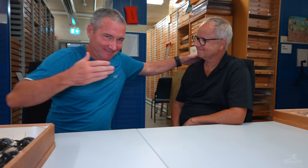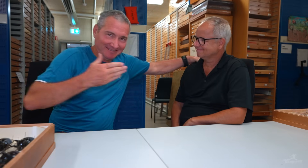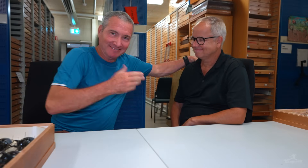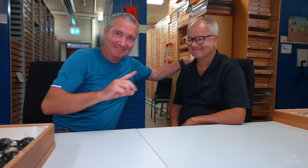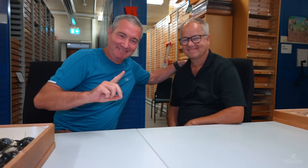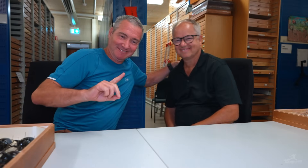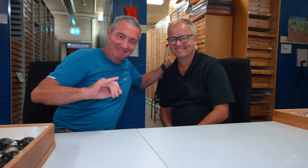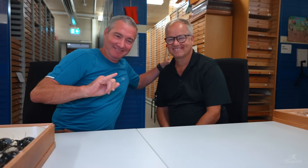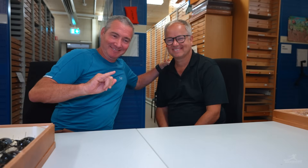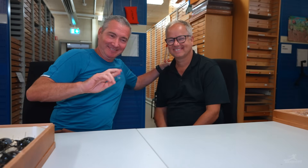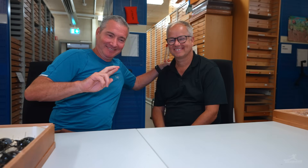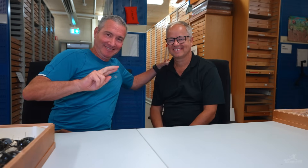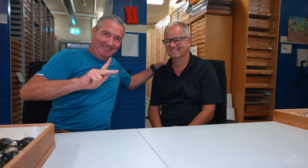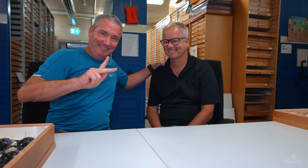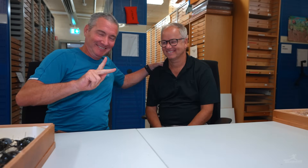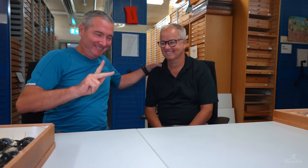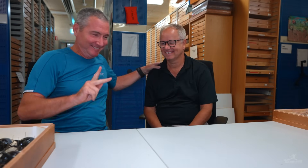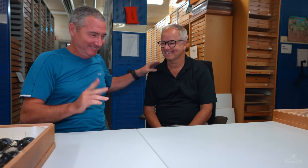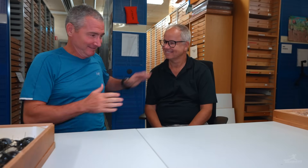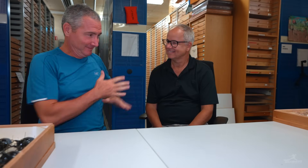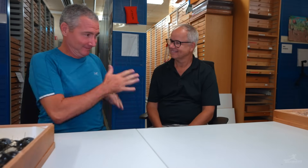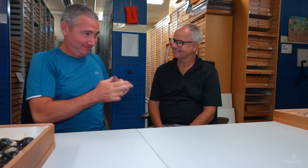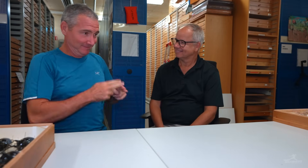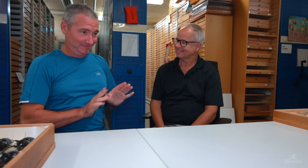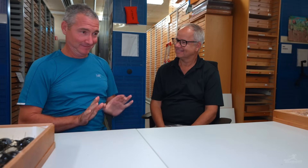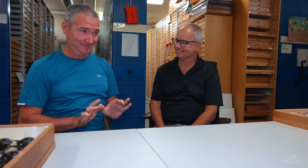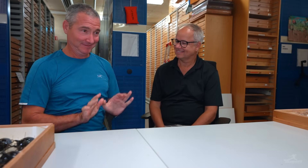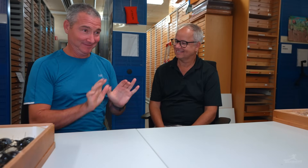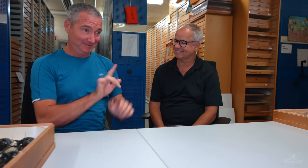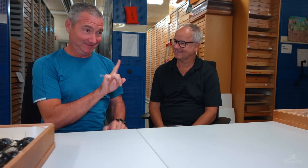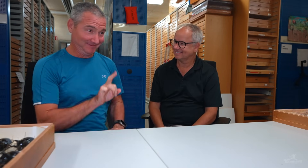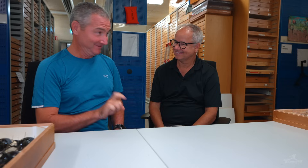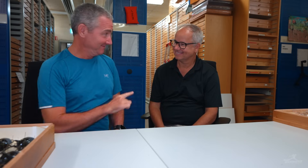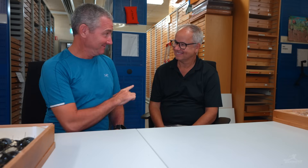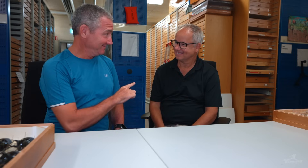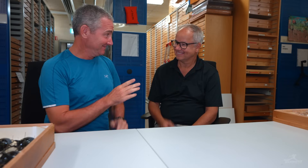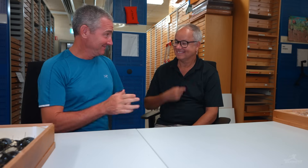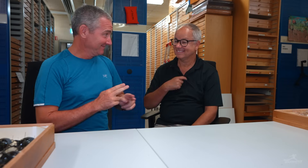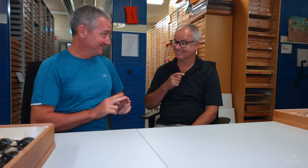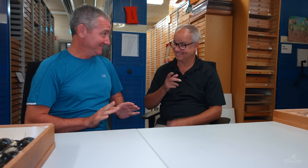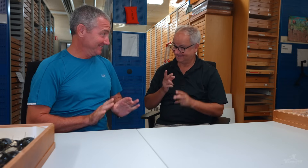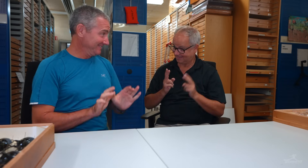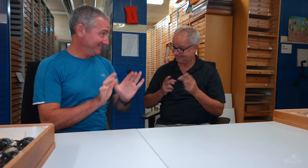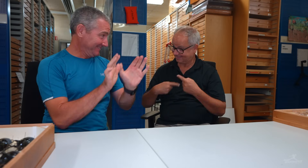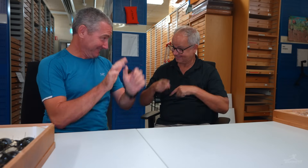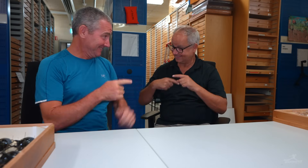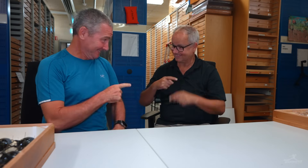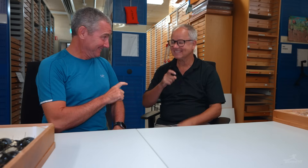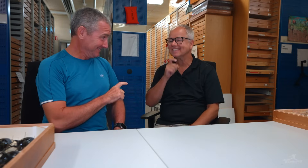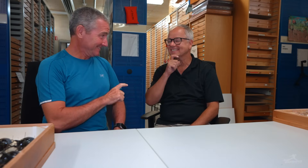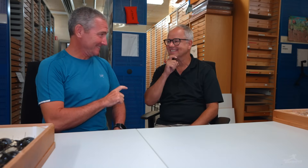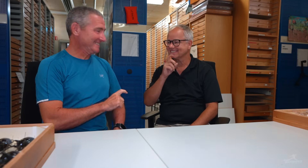I’m here today with Dirk. Might this be your name sign? Actually, this is my name sign.